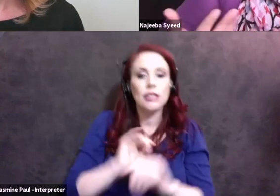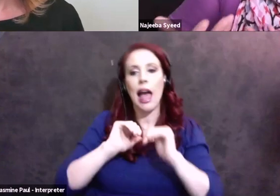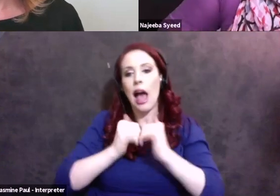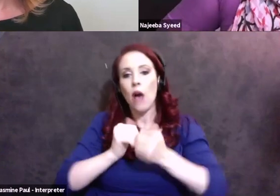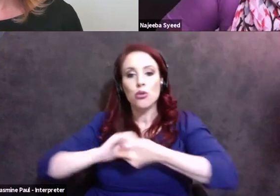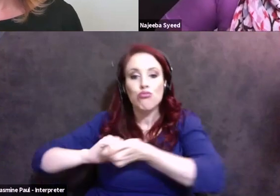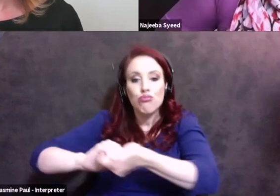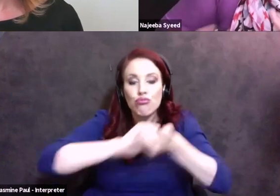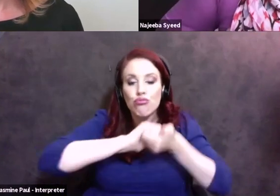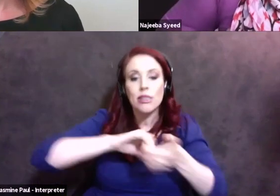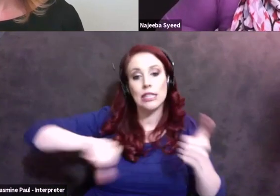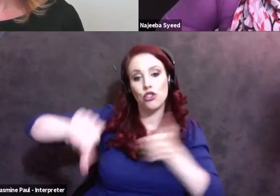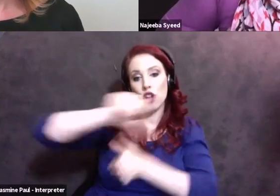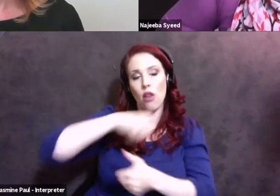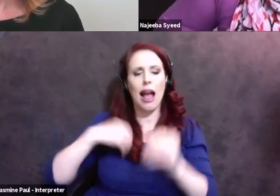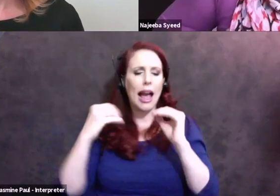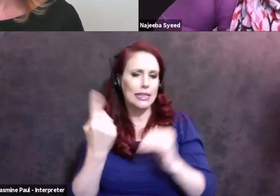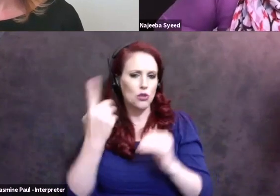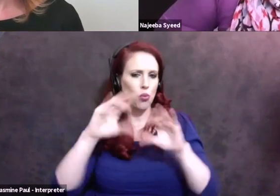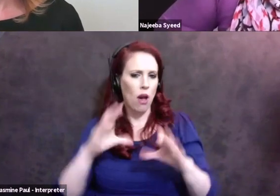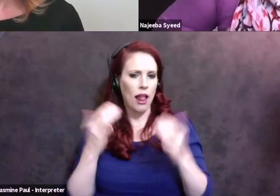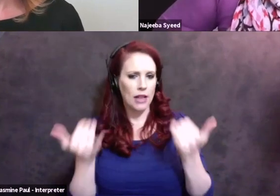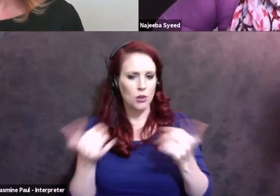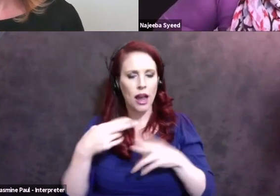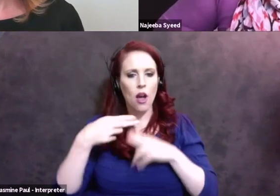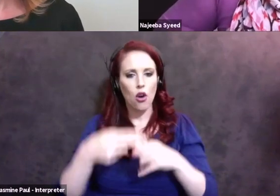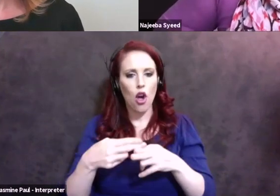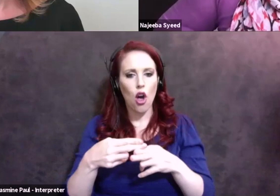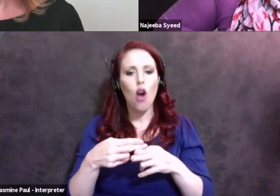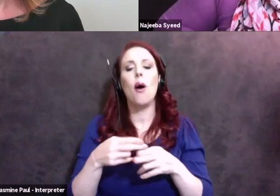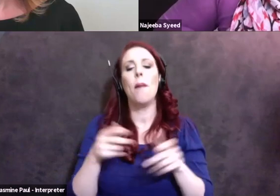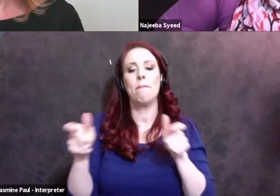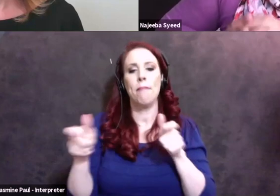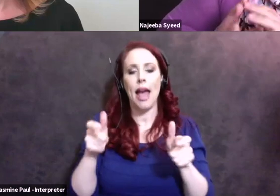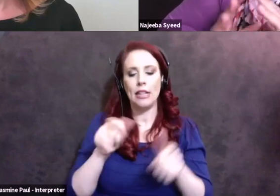I teach a class right now called managing interreligious nonprofits.